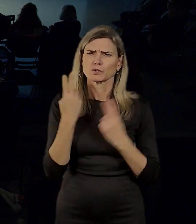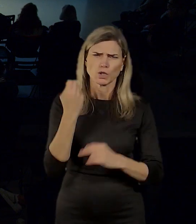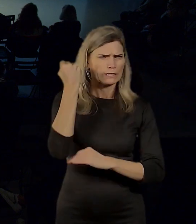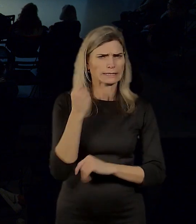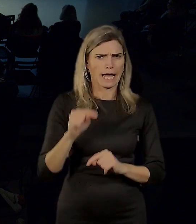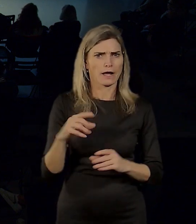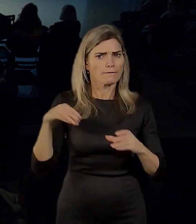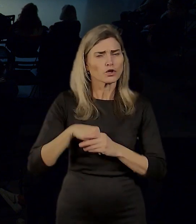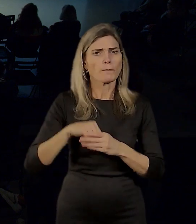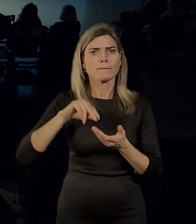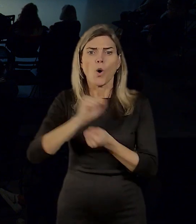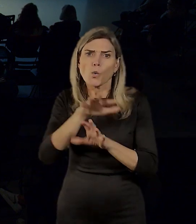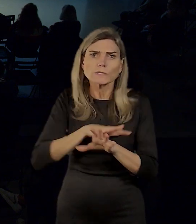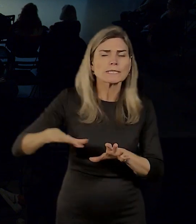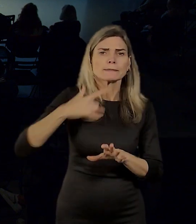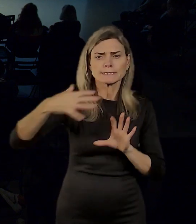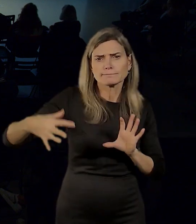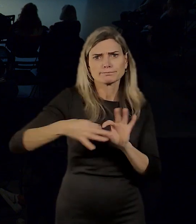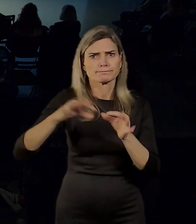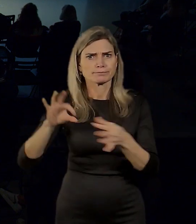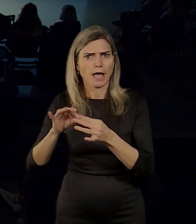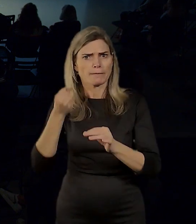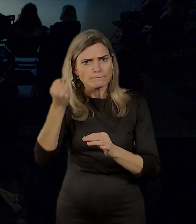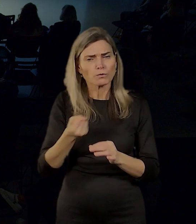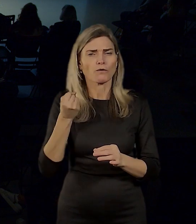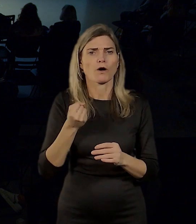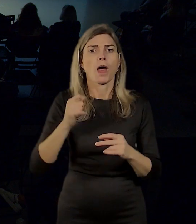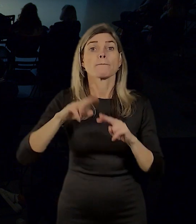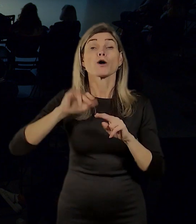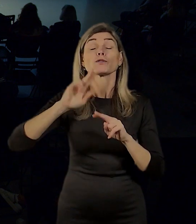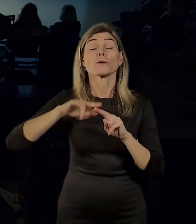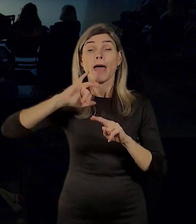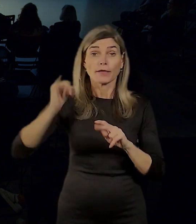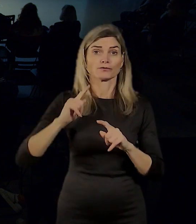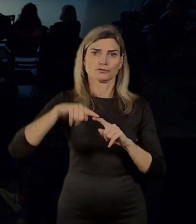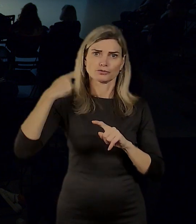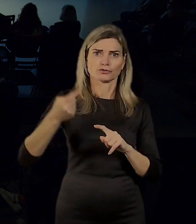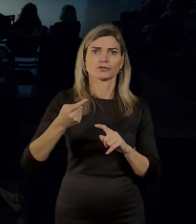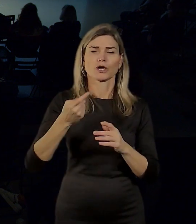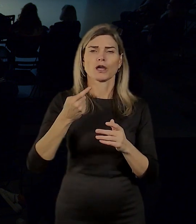And we focused on areas such as water, recycling, energy, greenery,